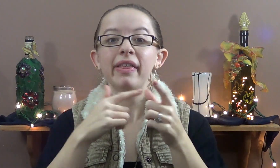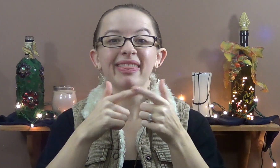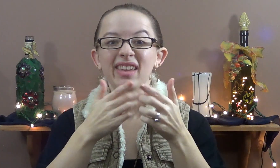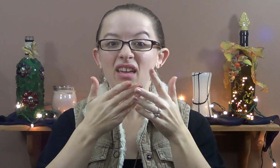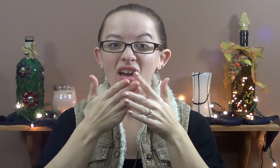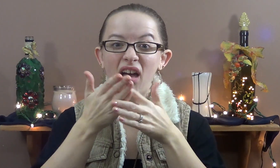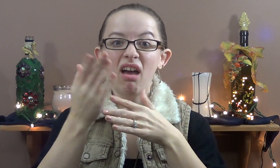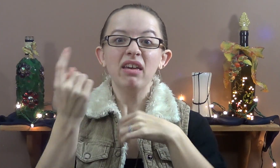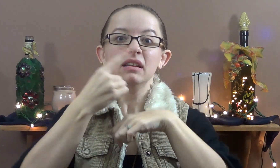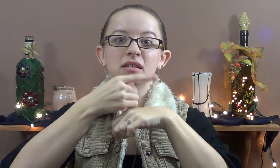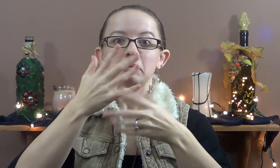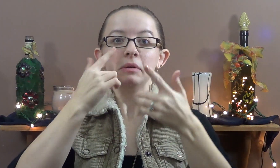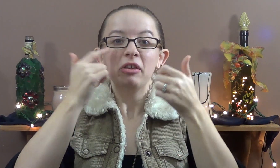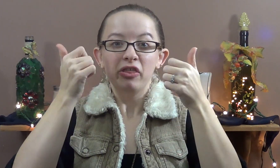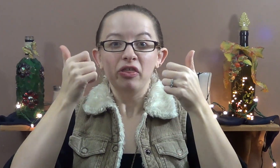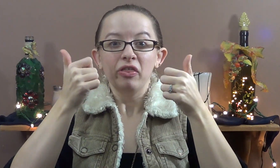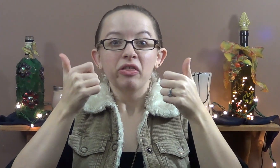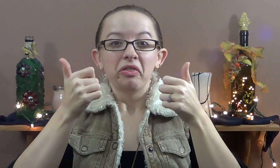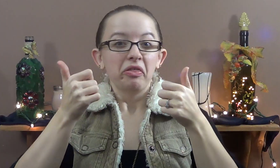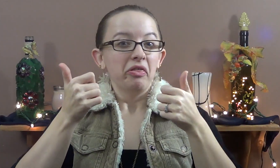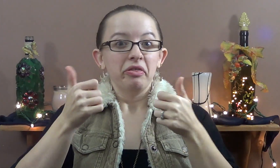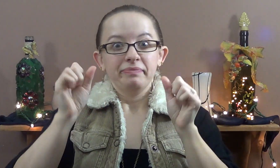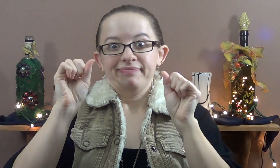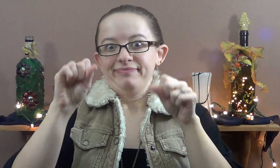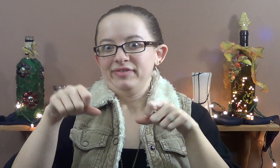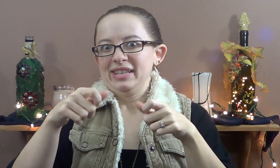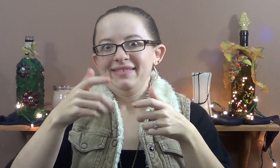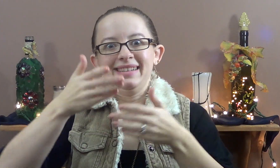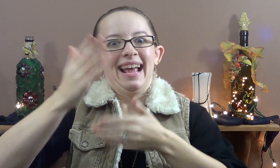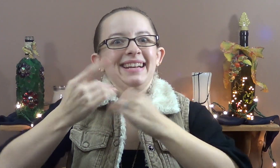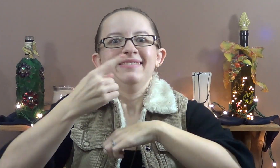bit closer and that's it. Then throughout the day, their vision might down